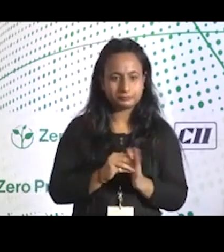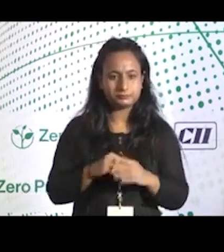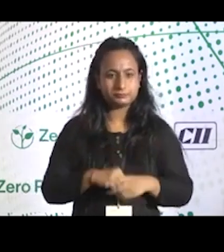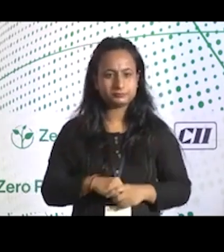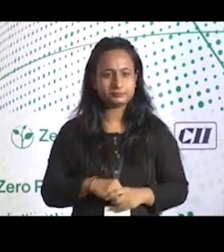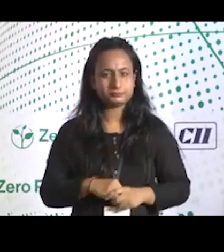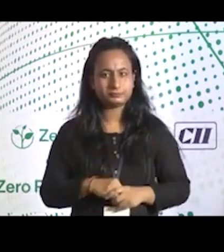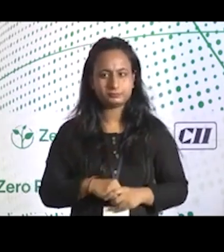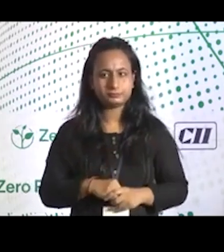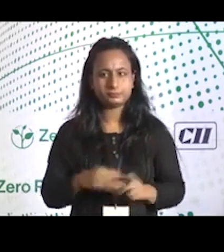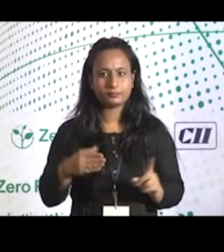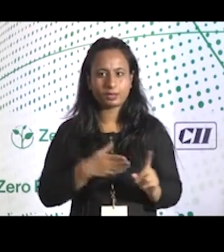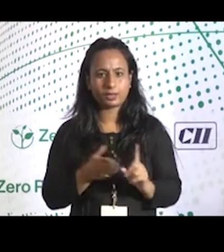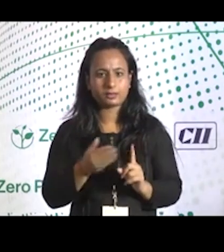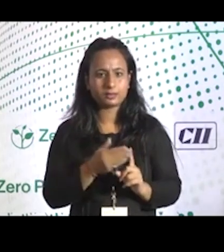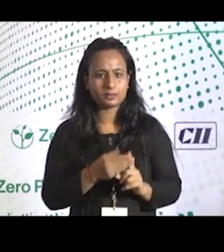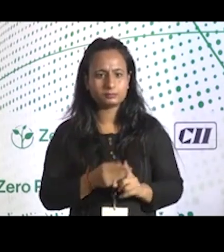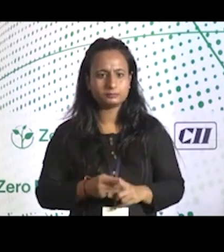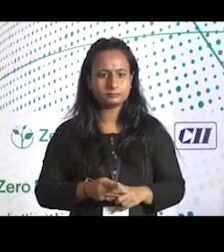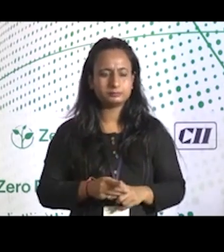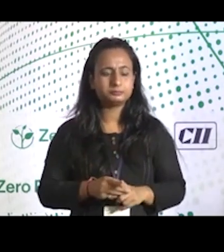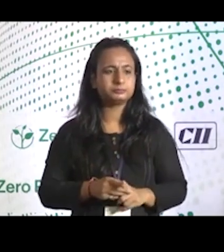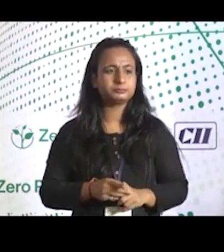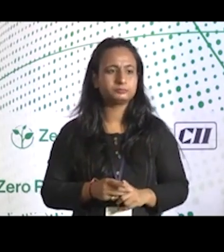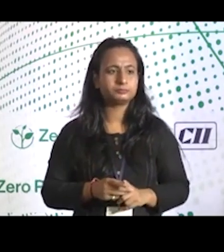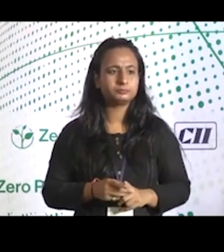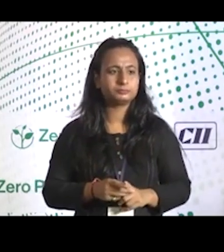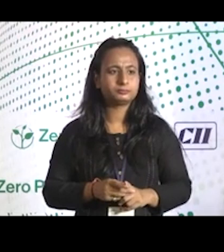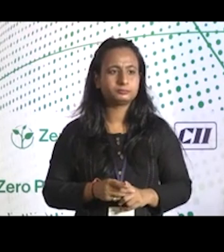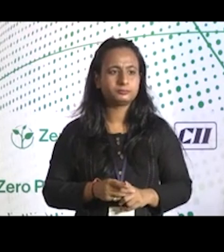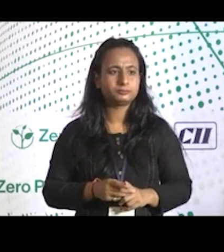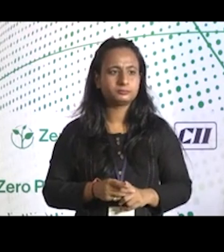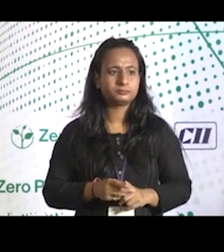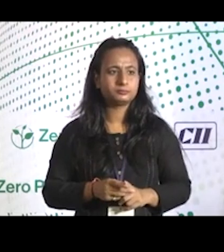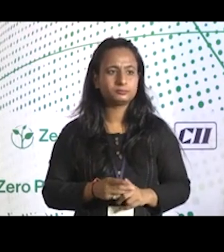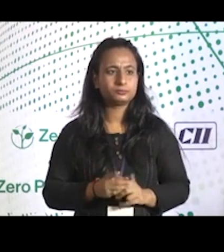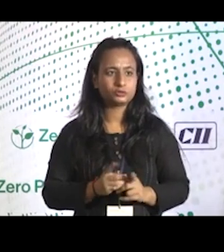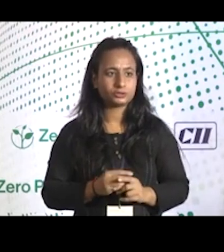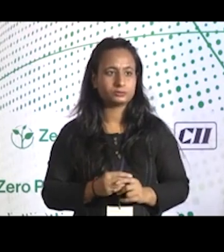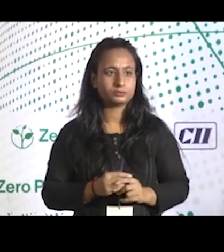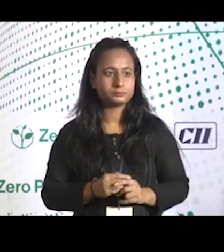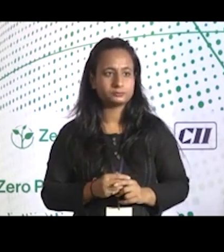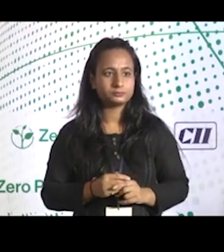And that can be, you know, questions like are you are you a new market model,